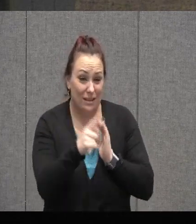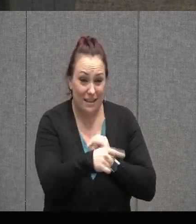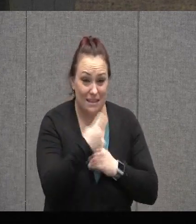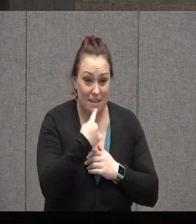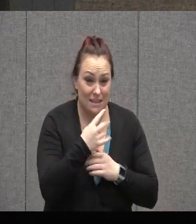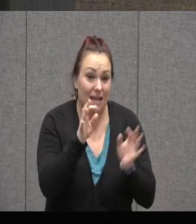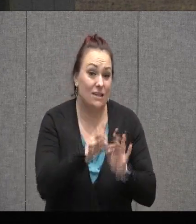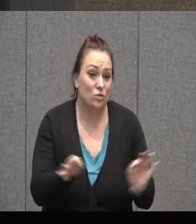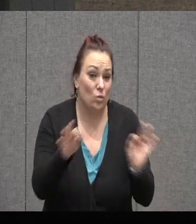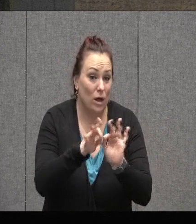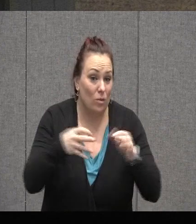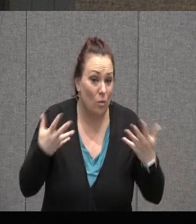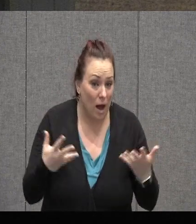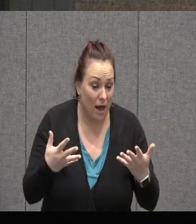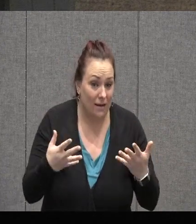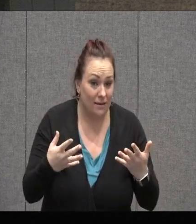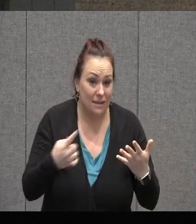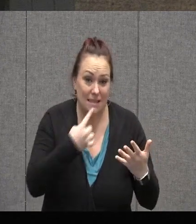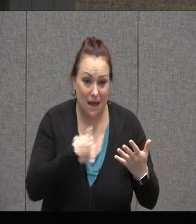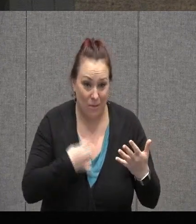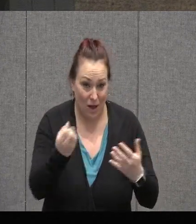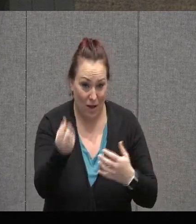$1, that's right. So, it's worth $1.